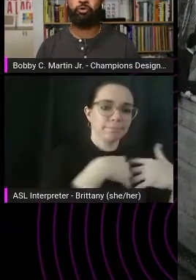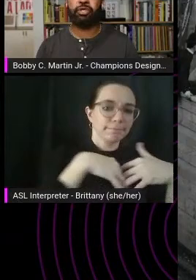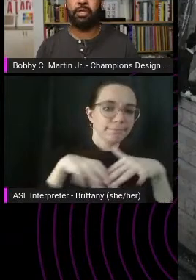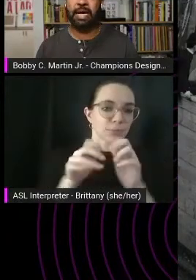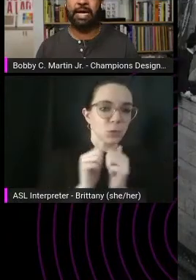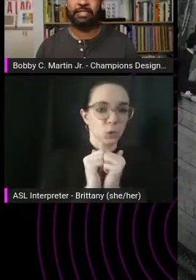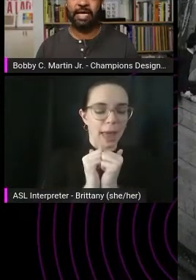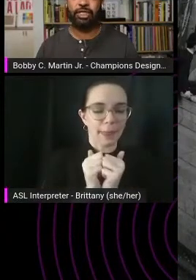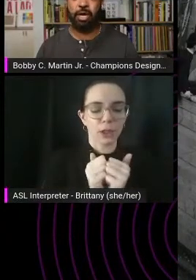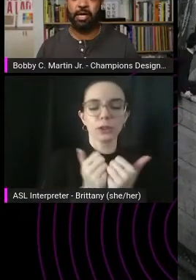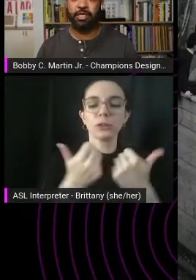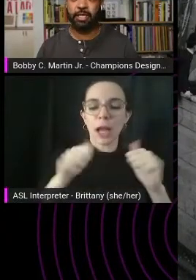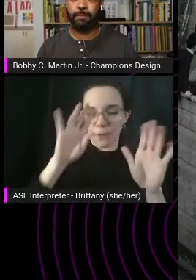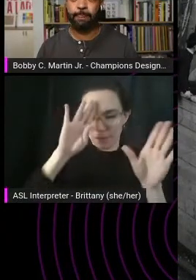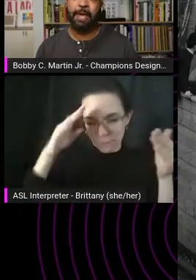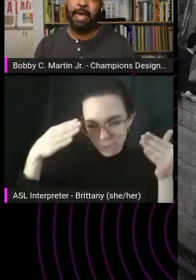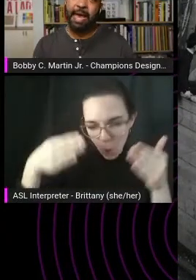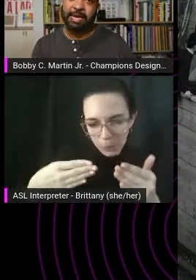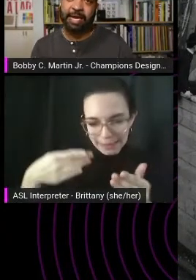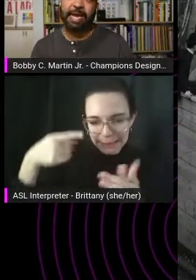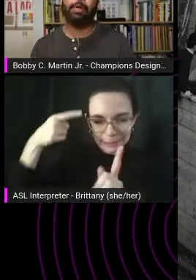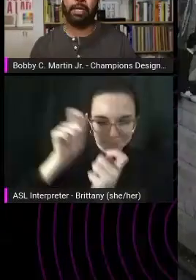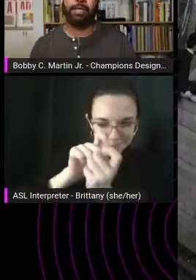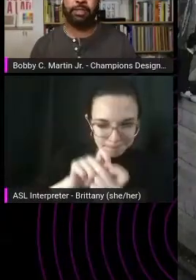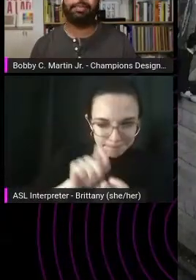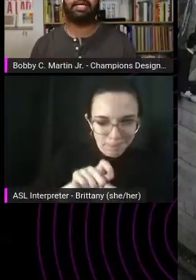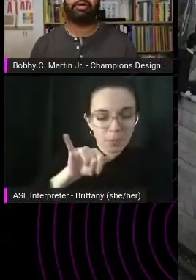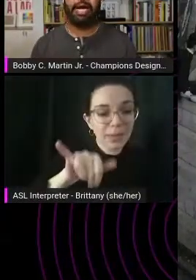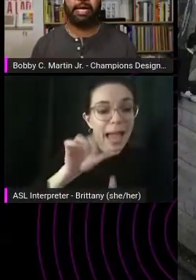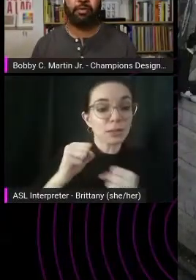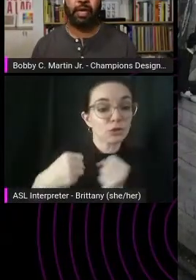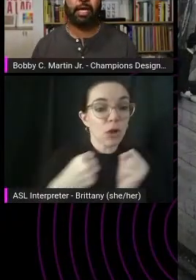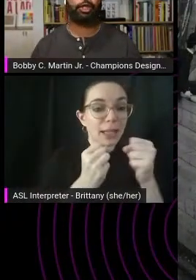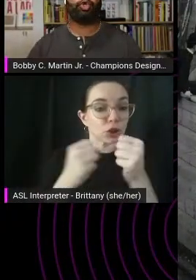and crystallize that strategy and enable us to be creative and to